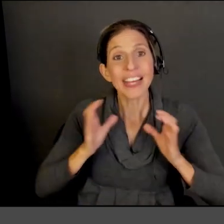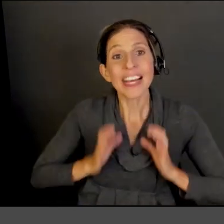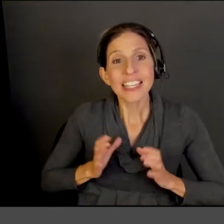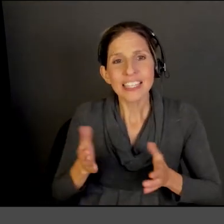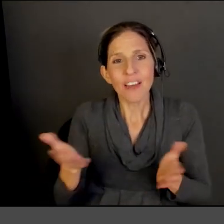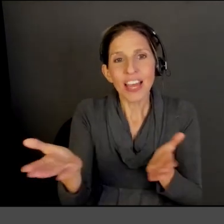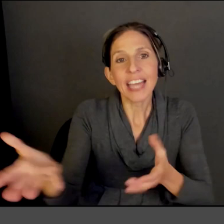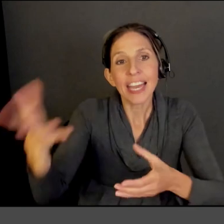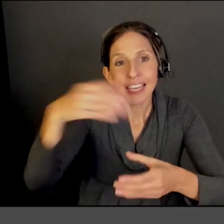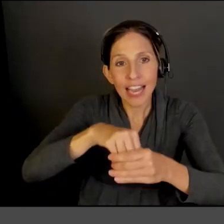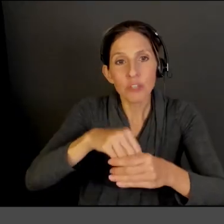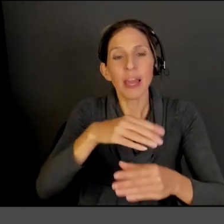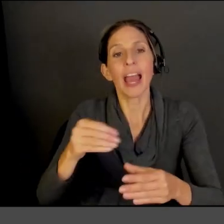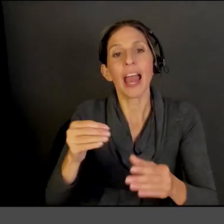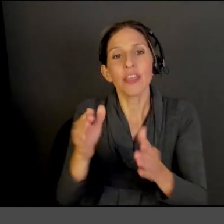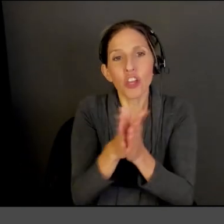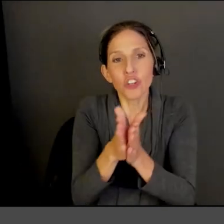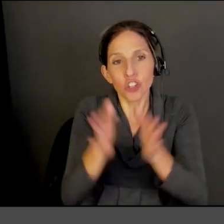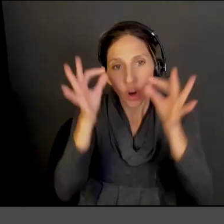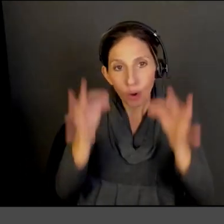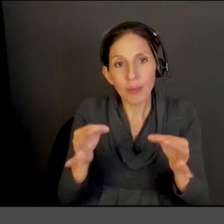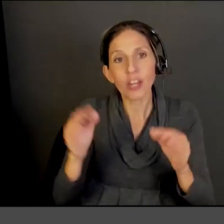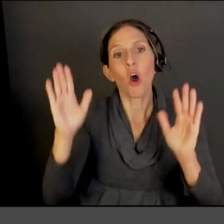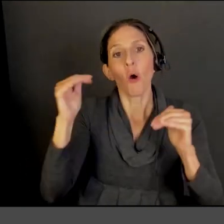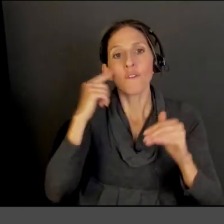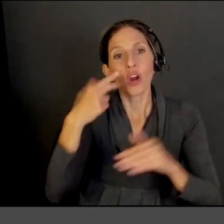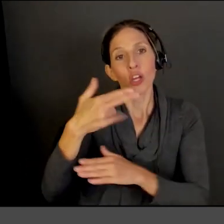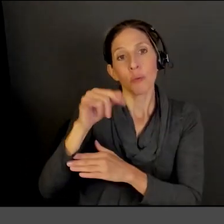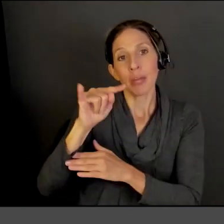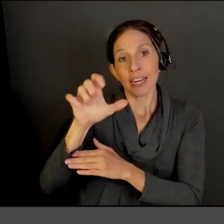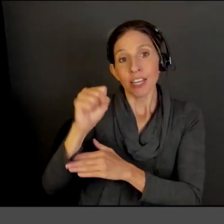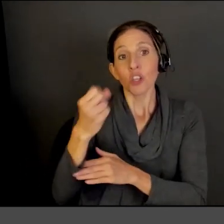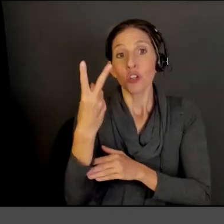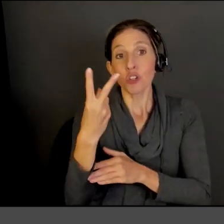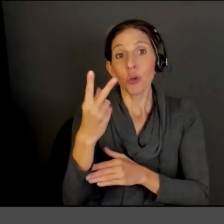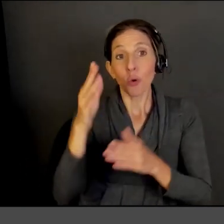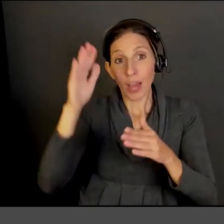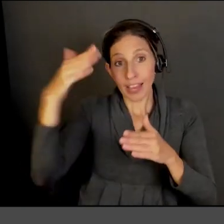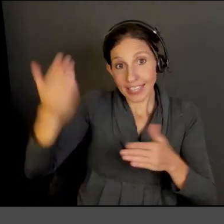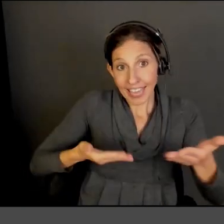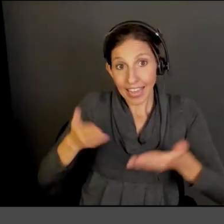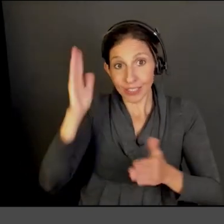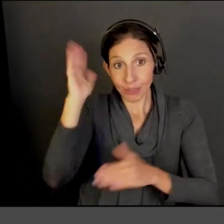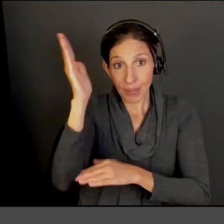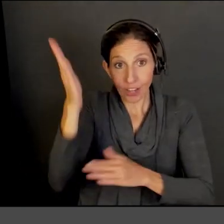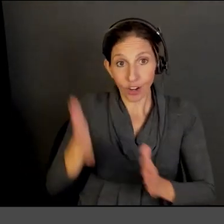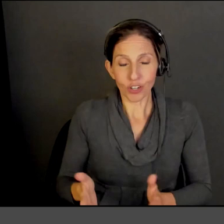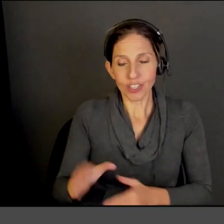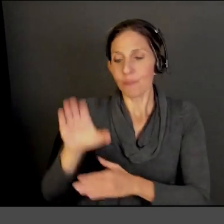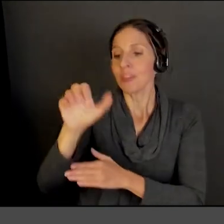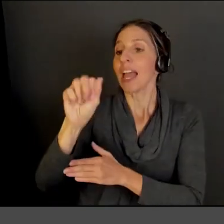ARE OUR TWO GUEST SPEAKERS, CAROL ANDERSON AND JUAN FELIPE HERRERA.